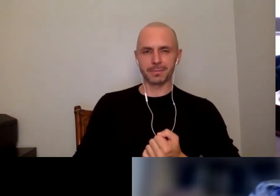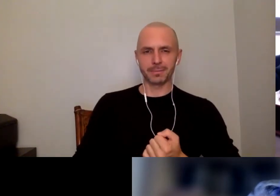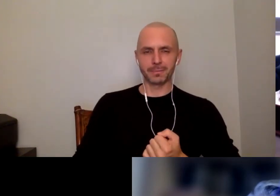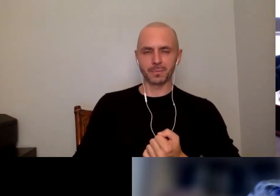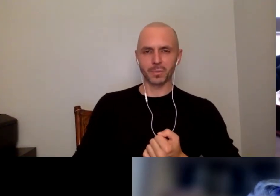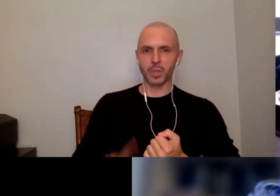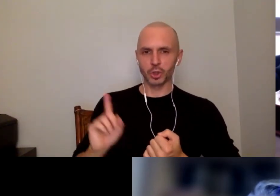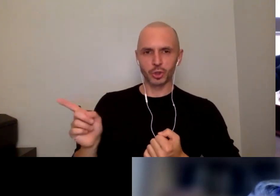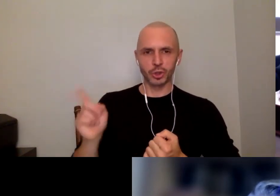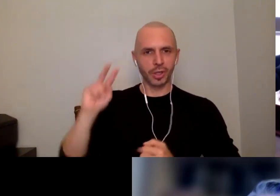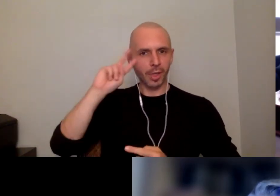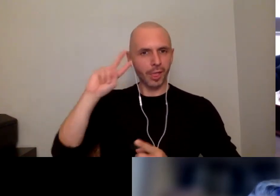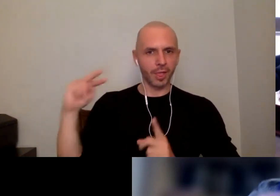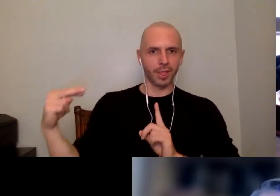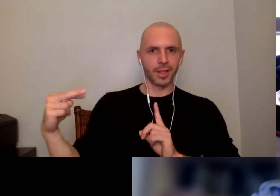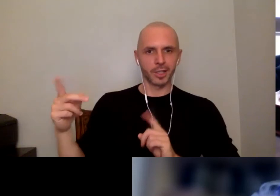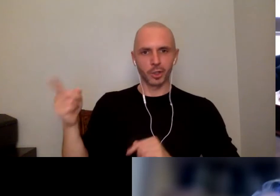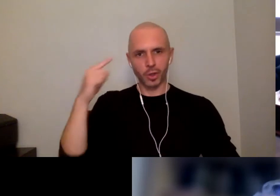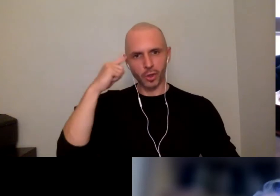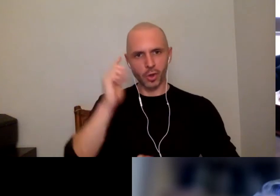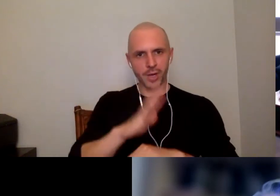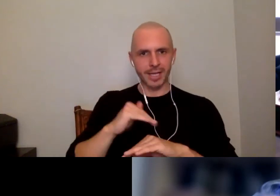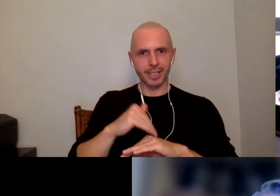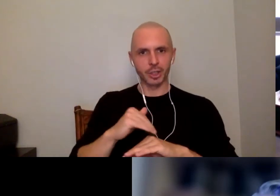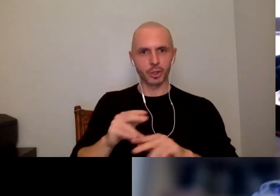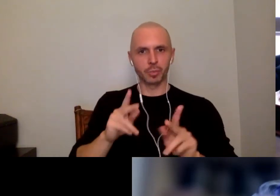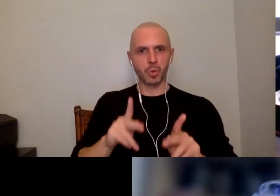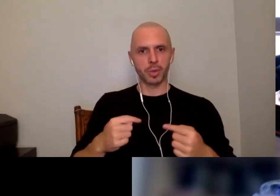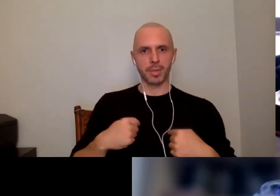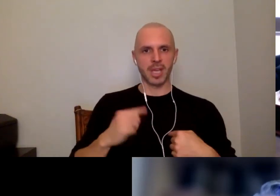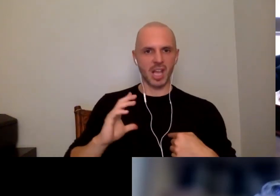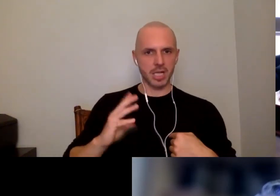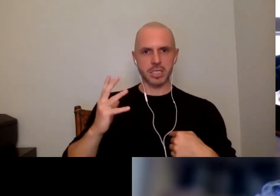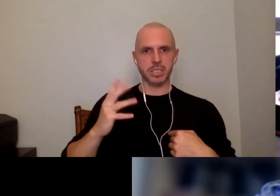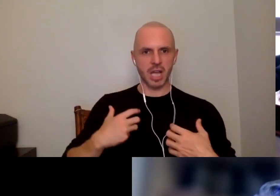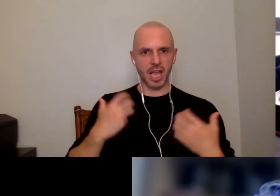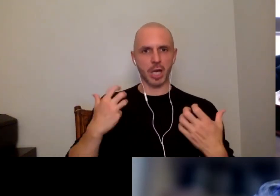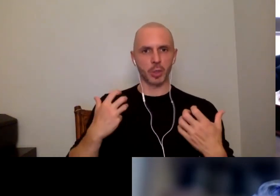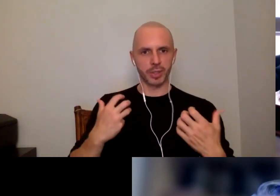thought i was going to be a really angry person and so then people might not know that you know